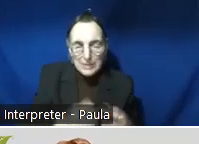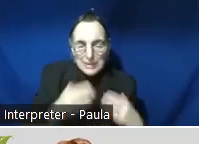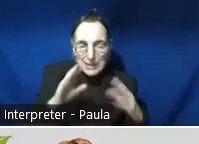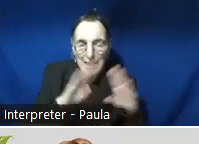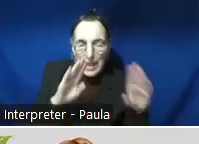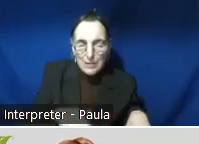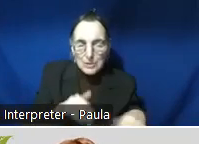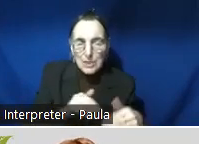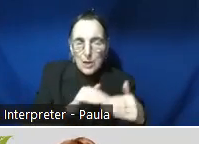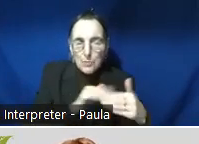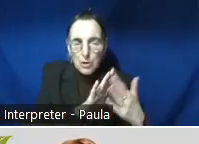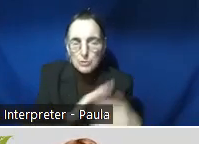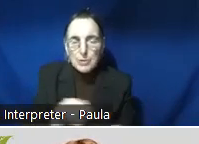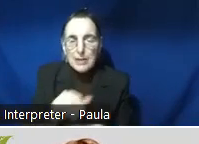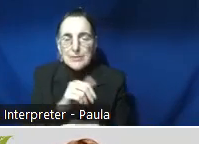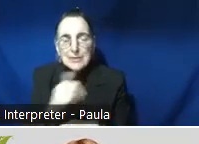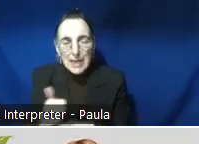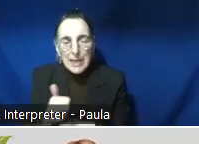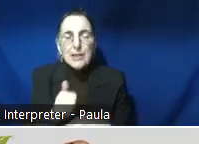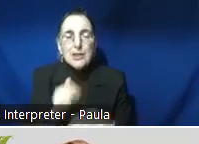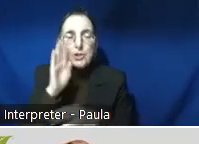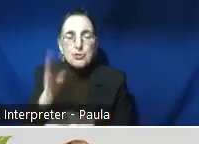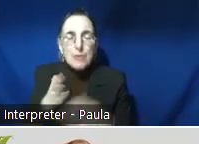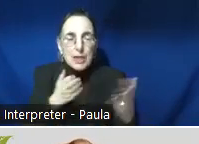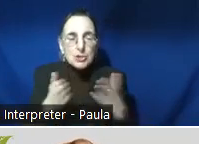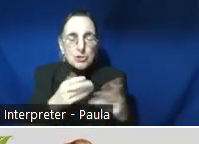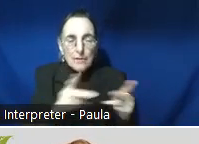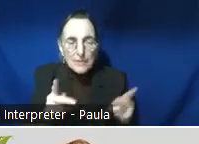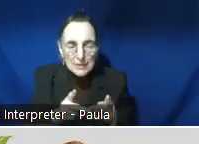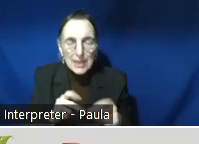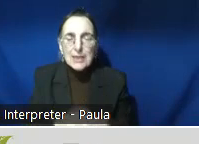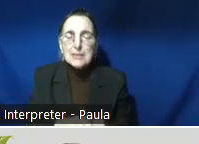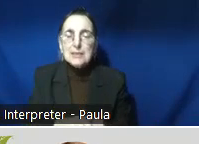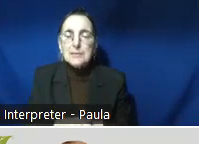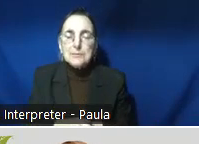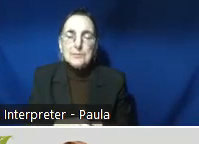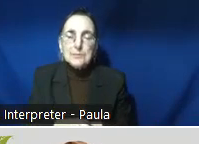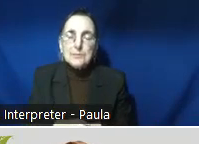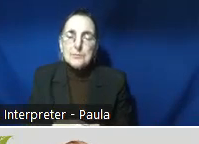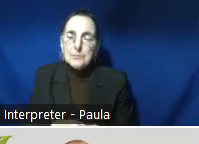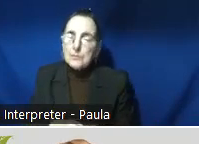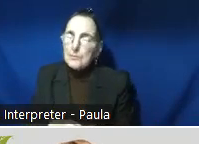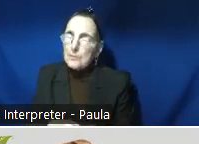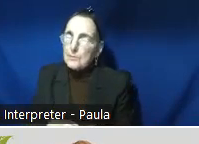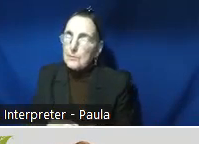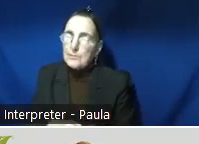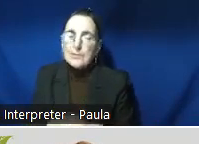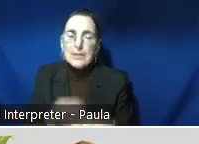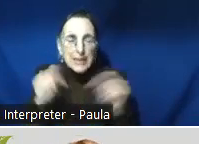our 10 direct service sites, that includes climate measures, injury, weatherization,